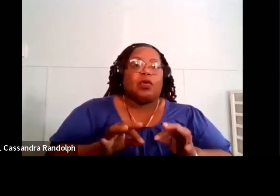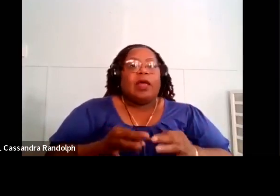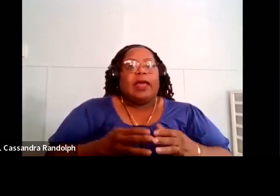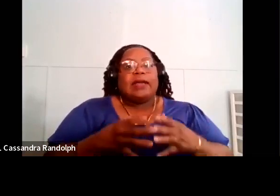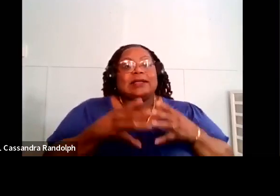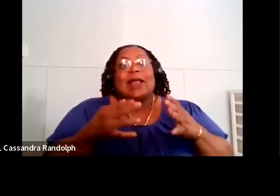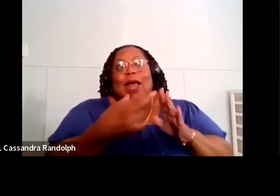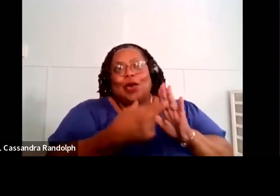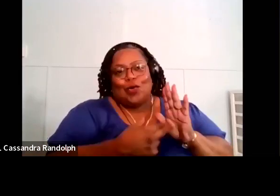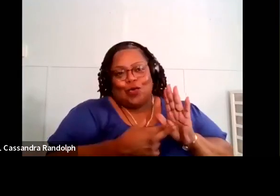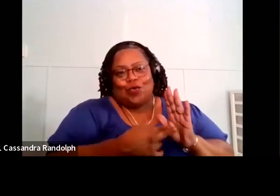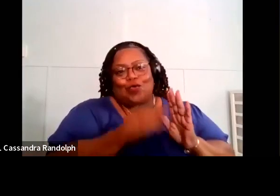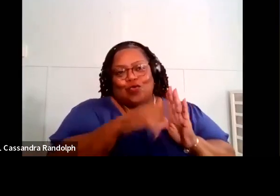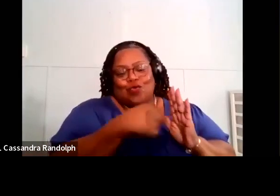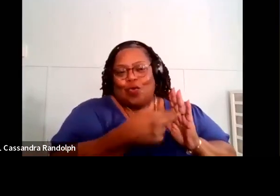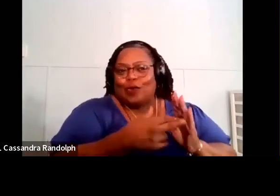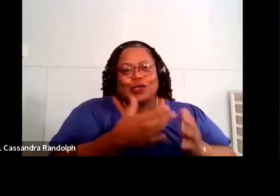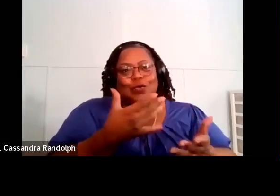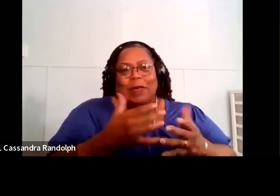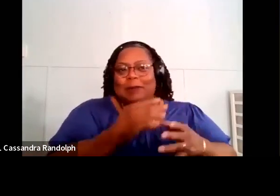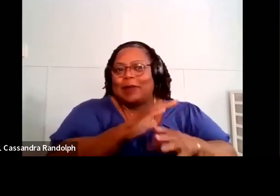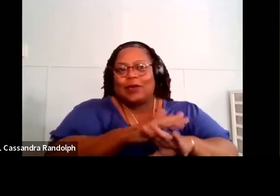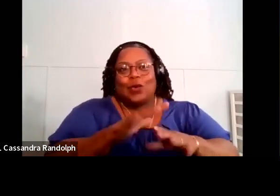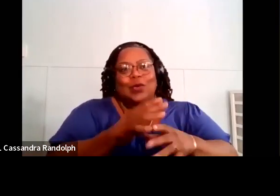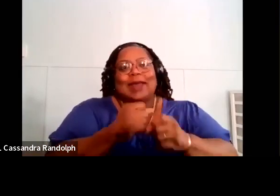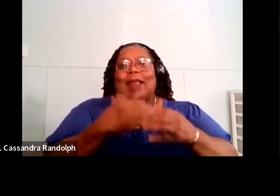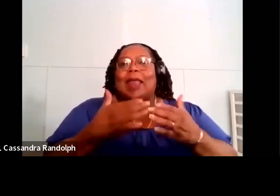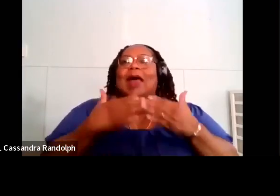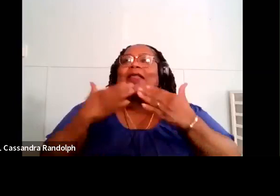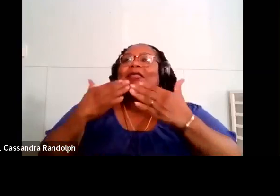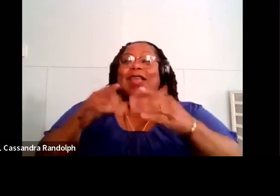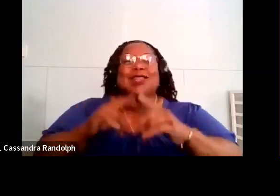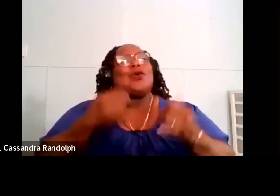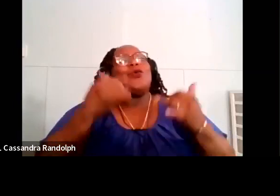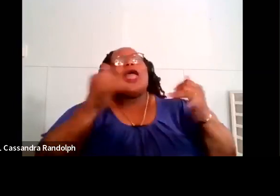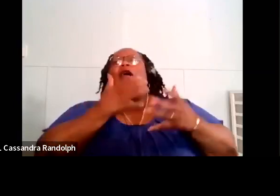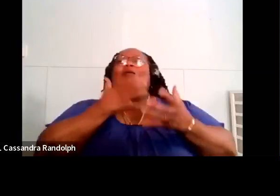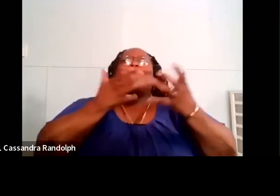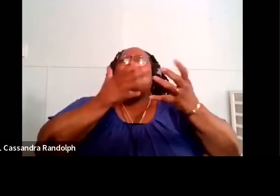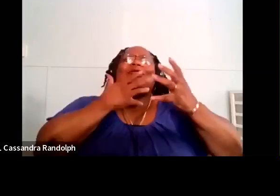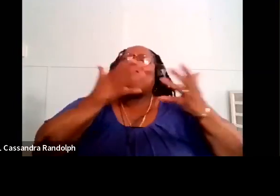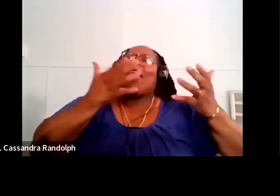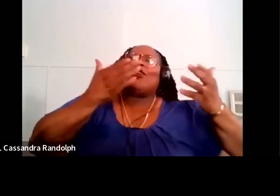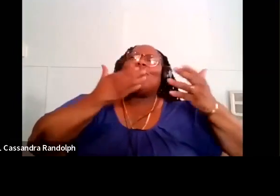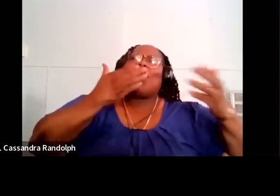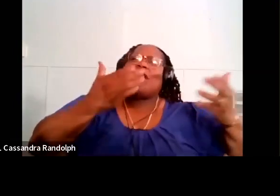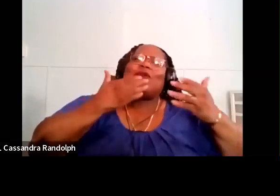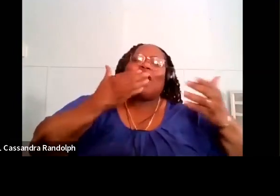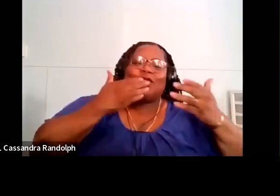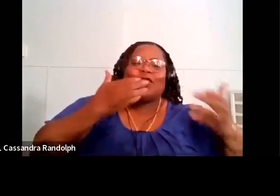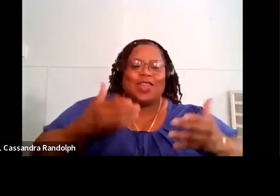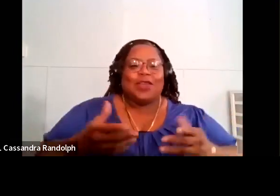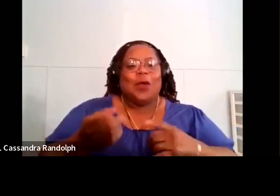are continuing to make progress but the work you do is seriously just so valuable and